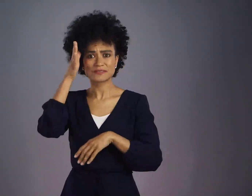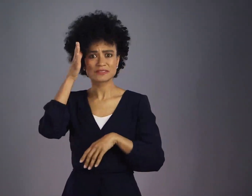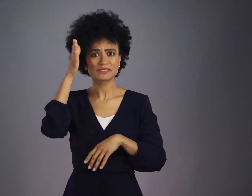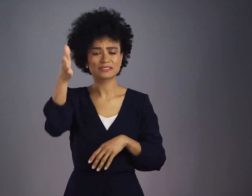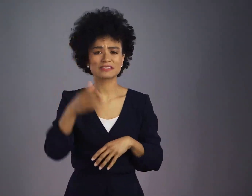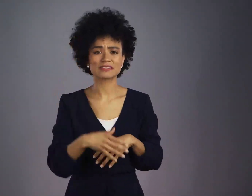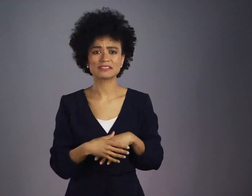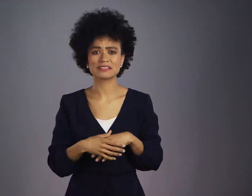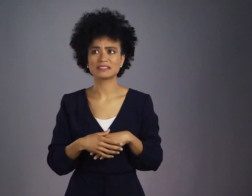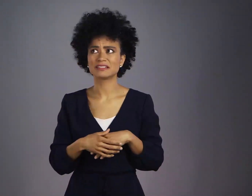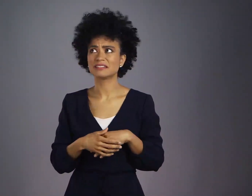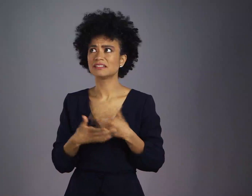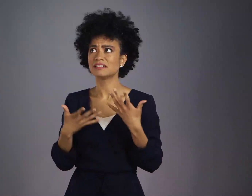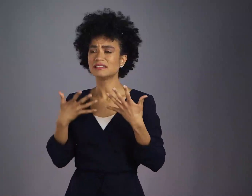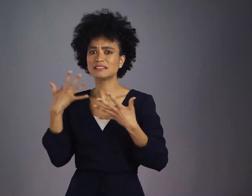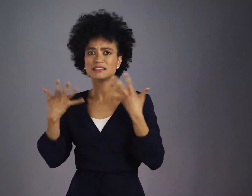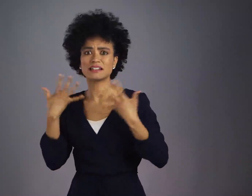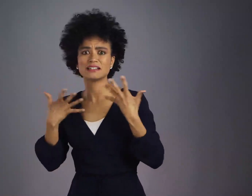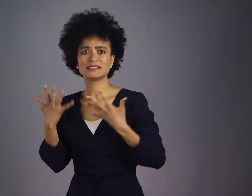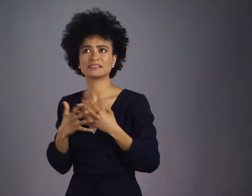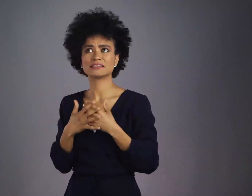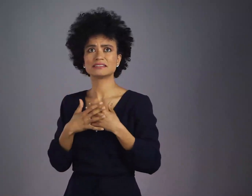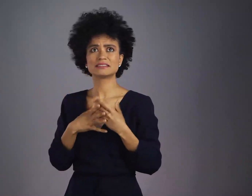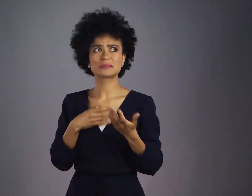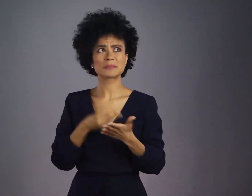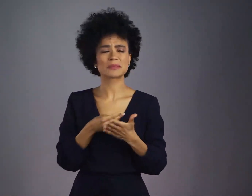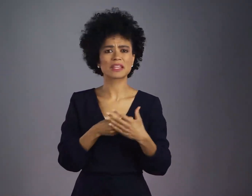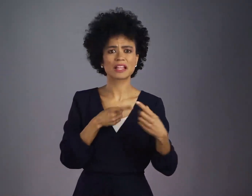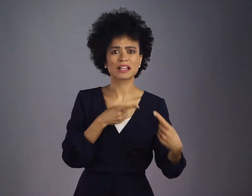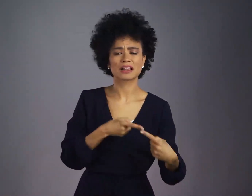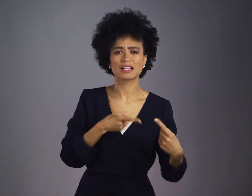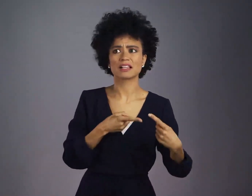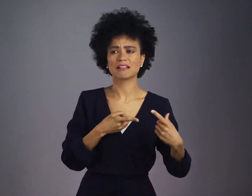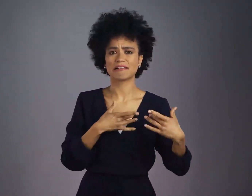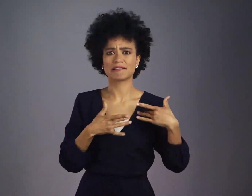you are thinking of the disgrace and hard times which will befall you and the children.